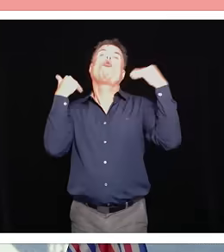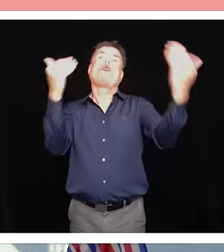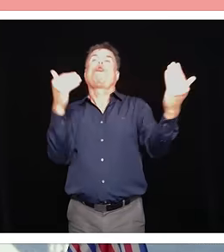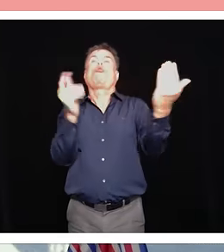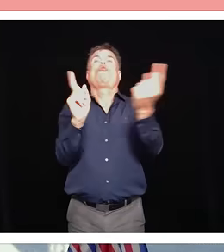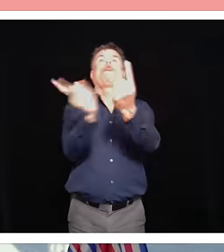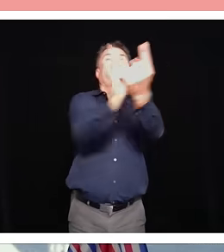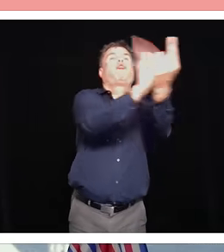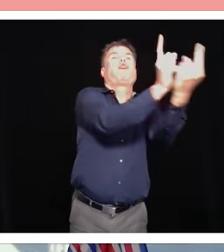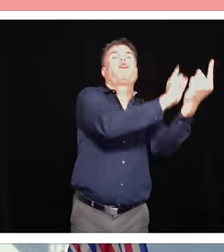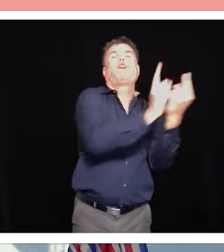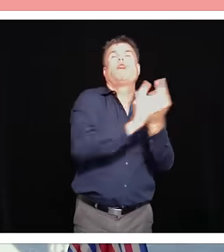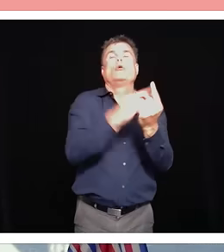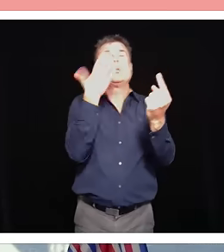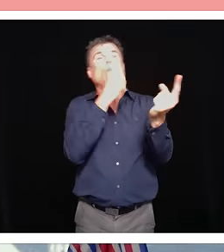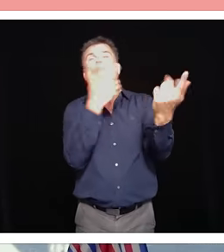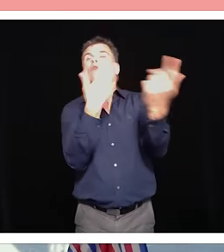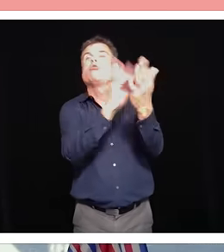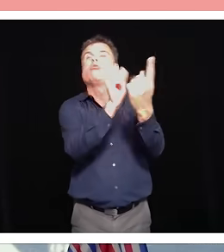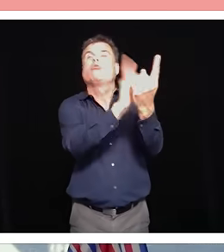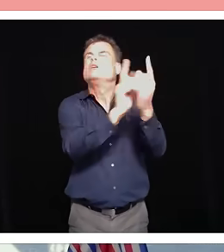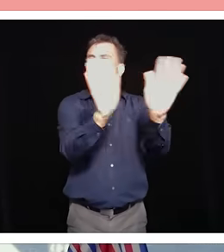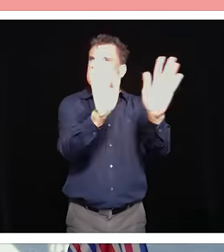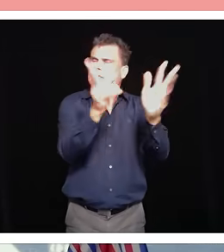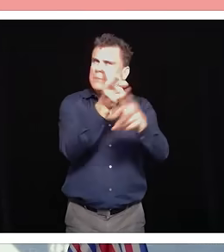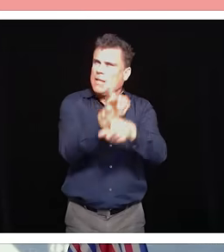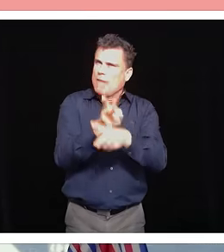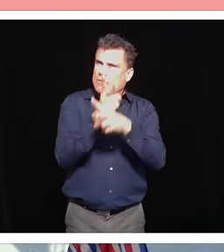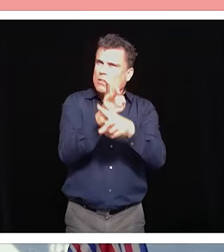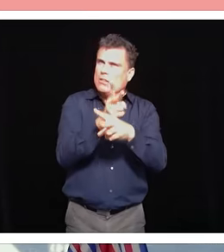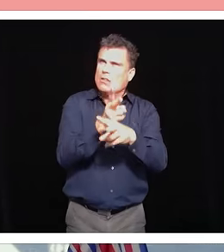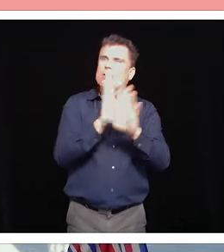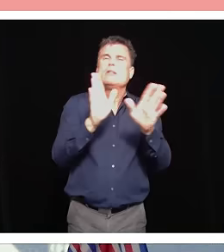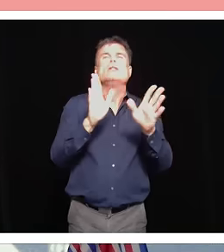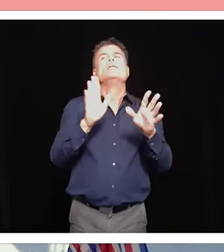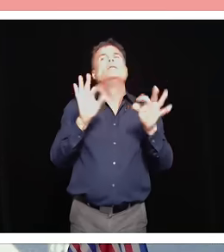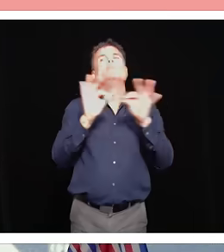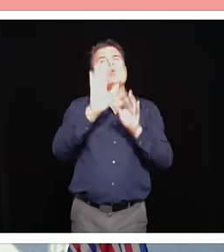This is a very crude measure. It takes everybody and lumps them all in